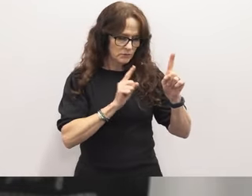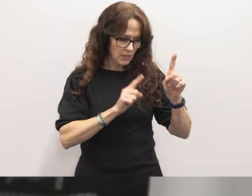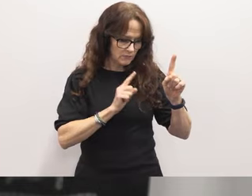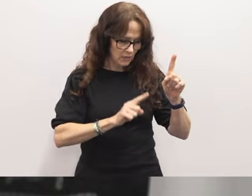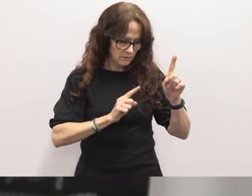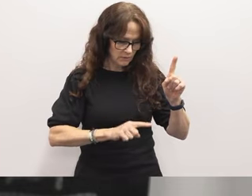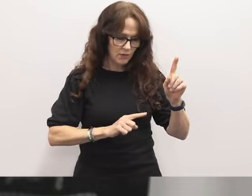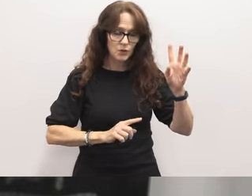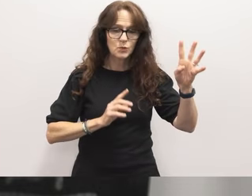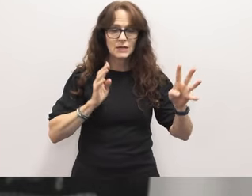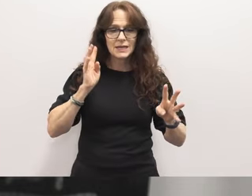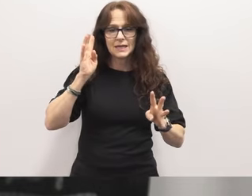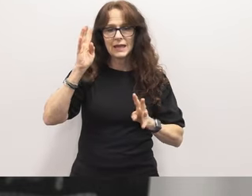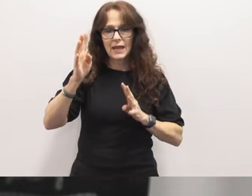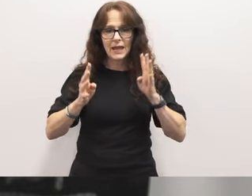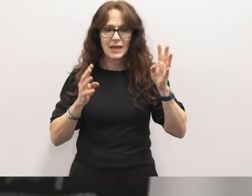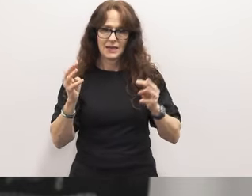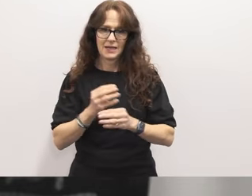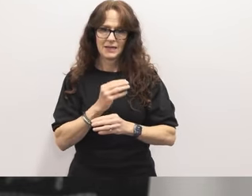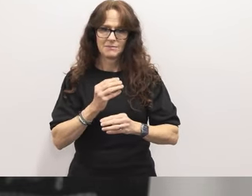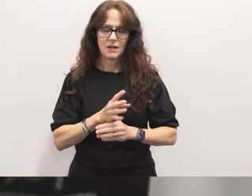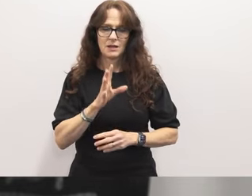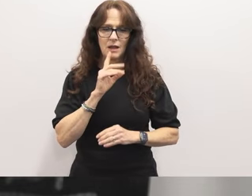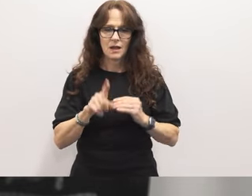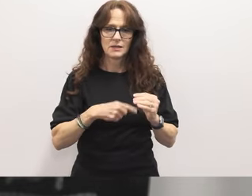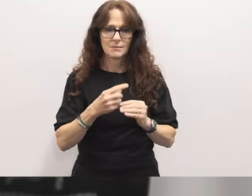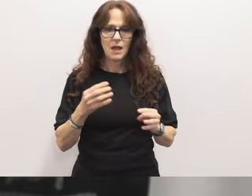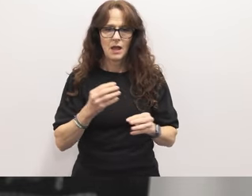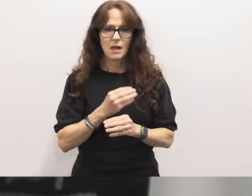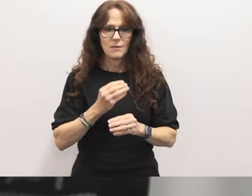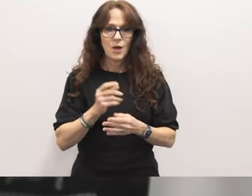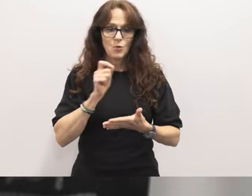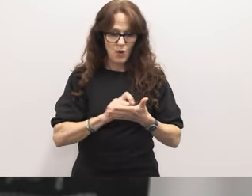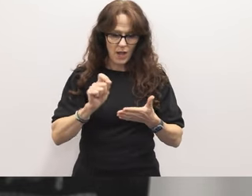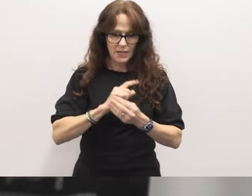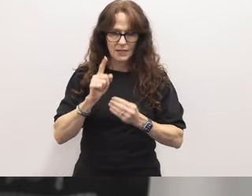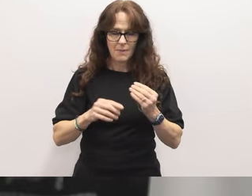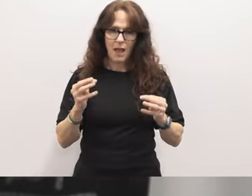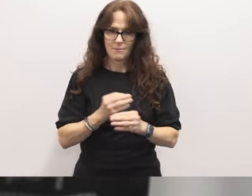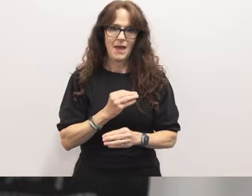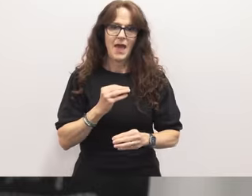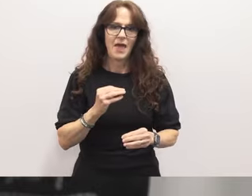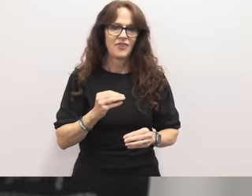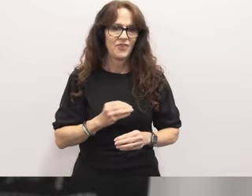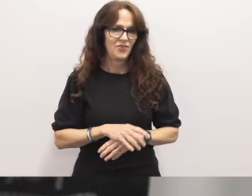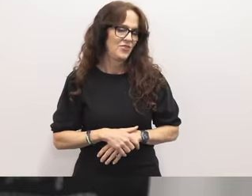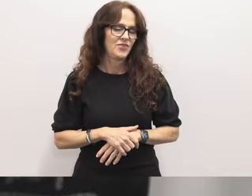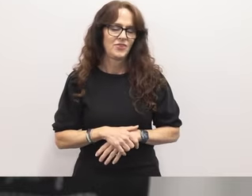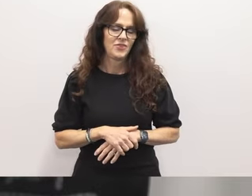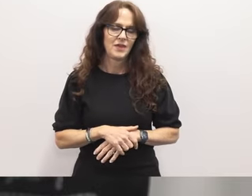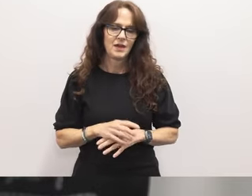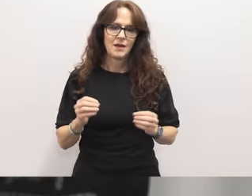They're creating math, they're talking about math, they're writing about math. And so it becomes much more engaging.